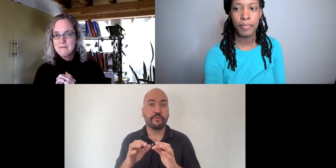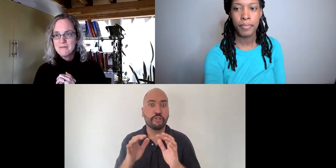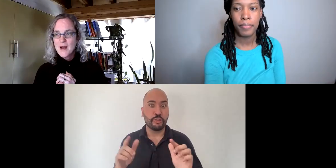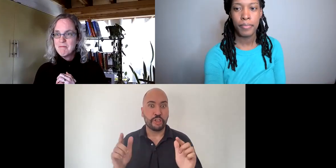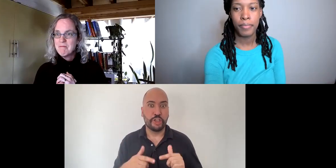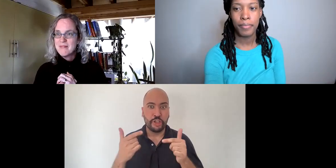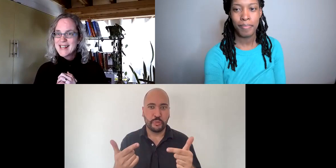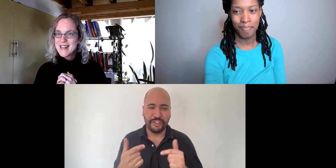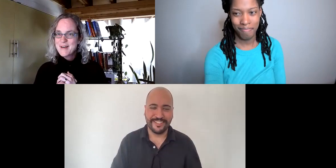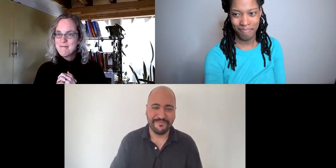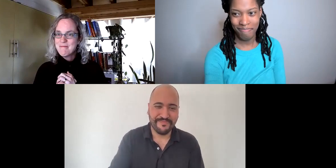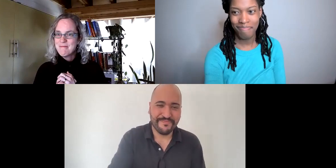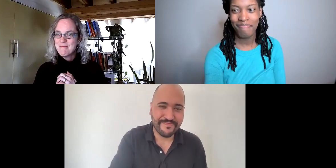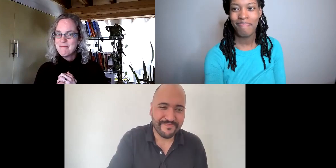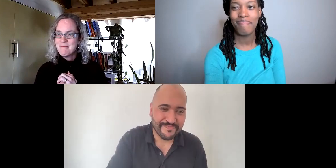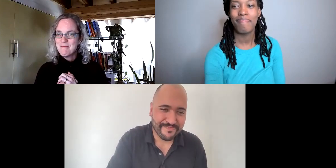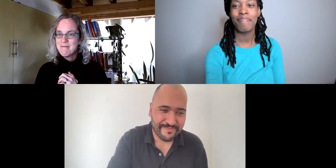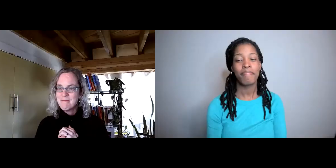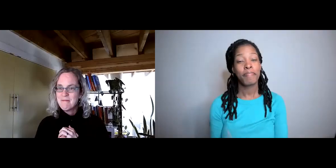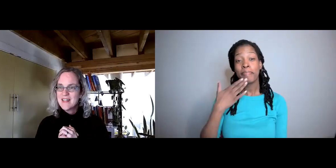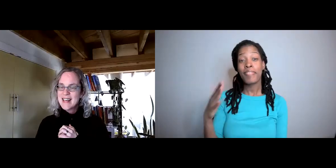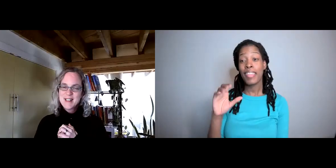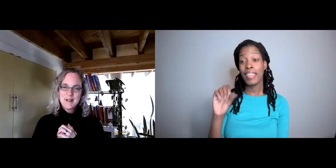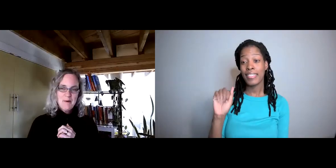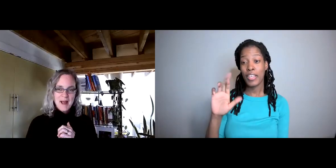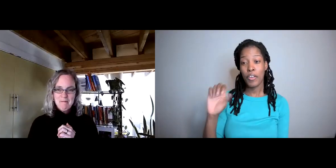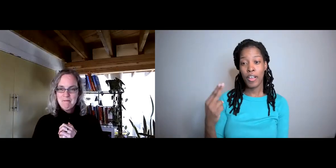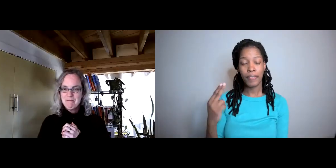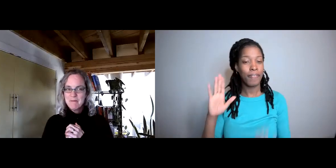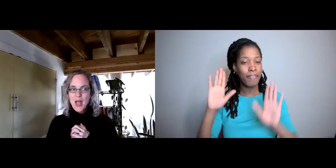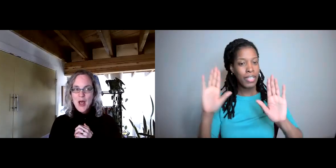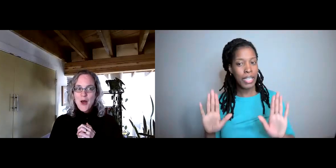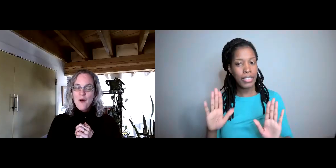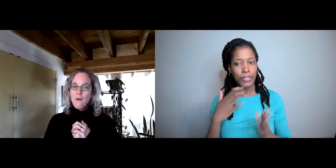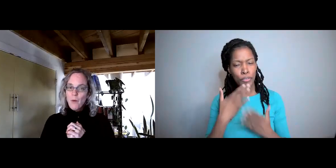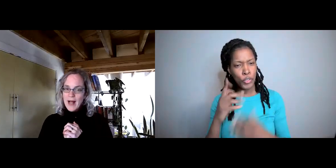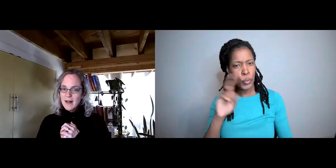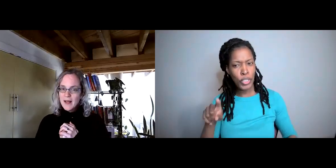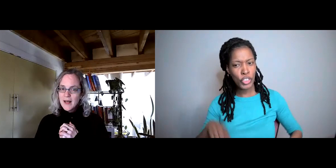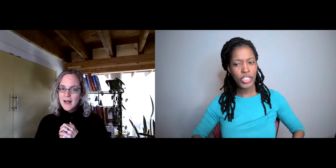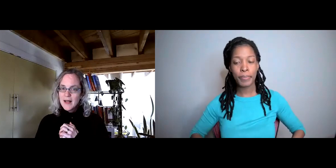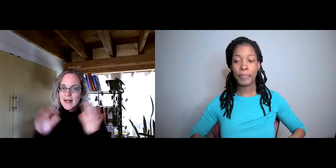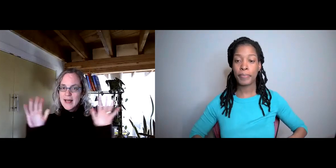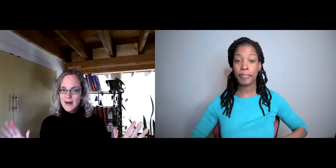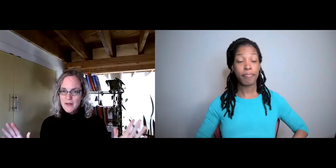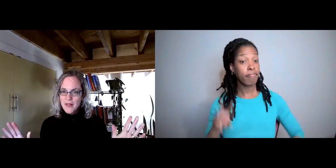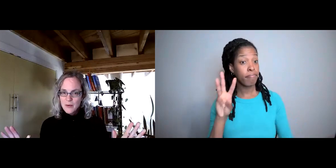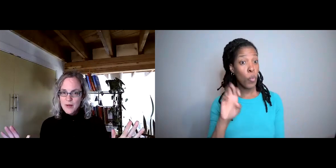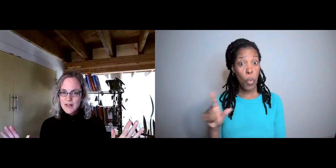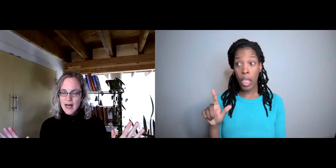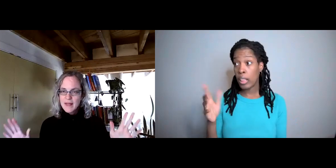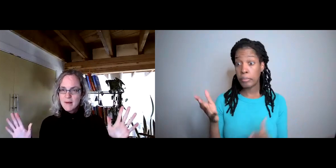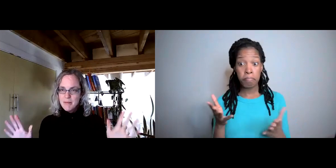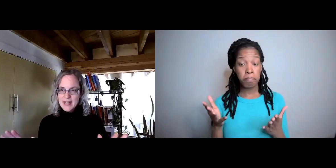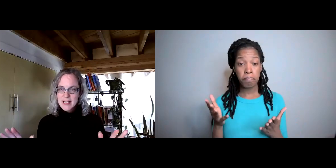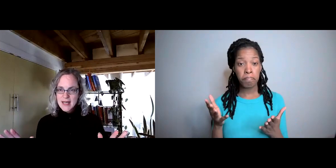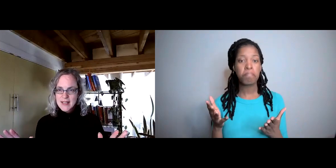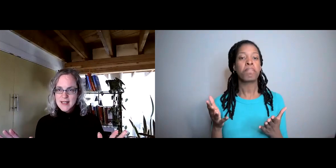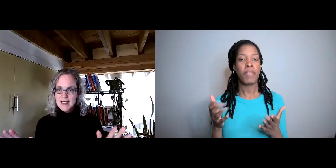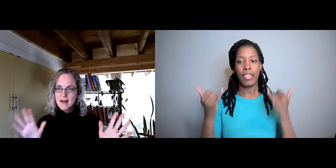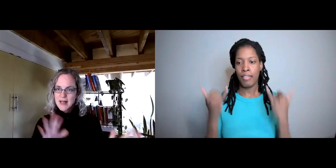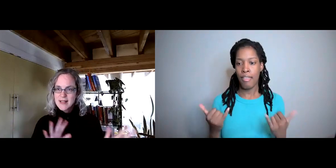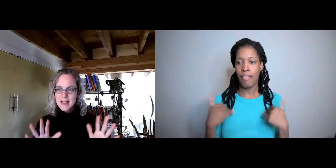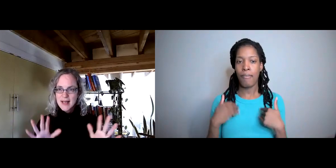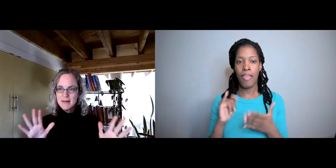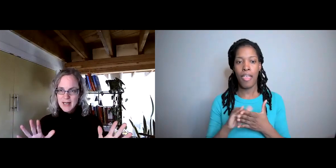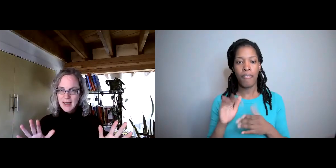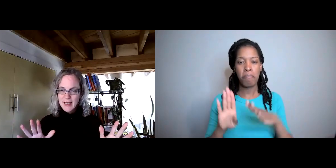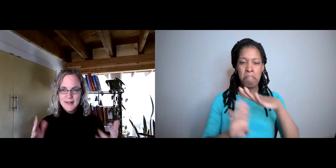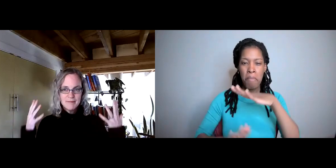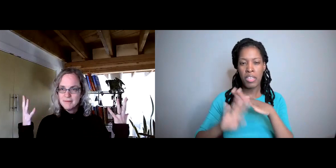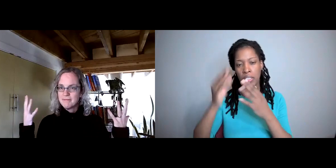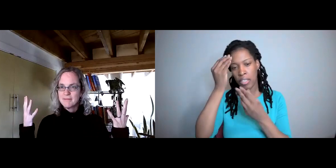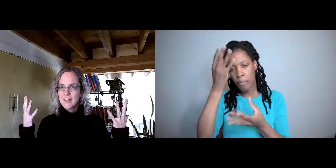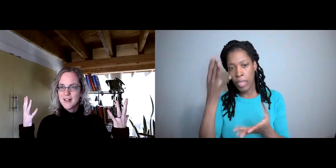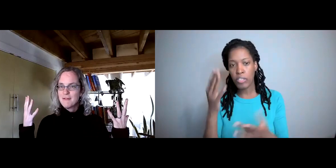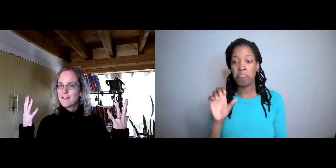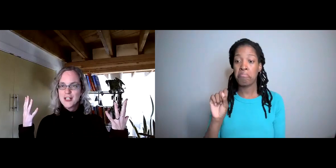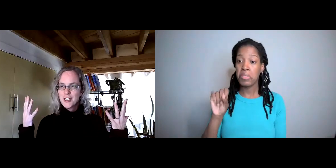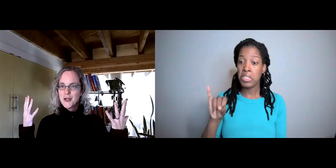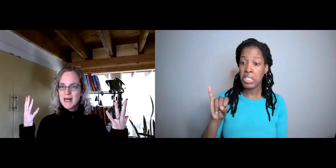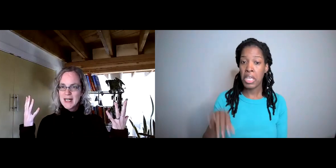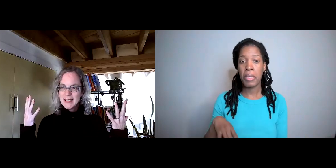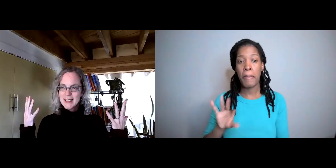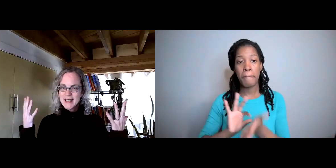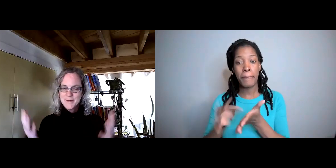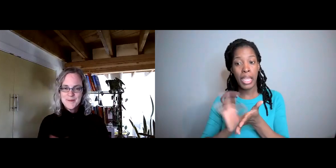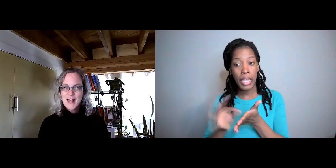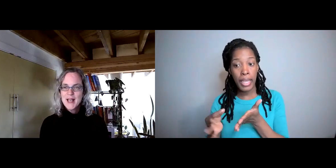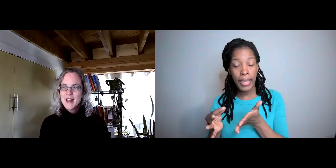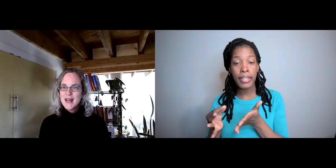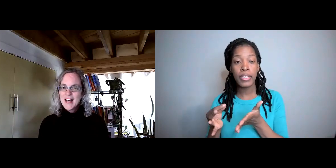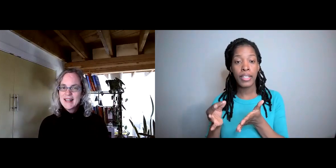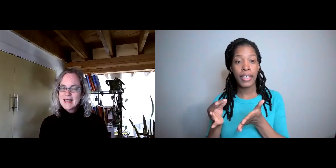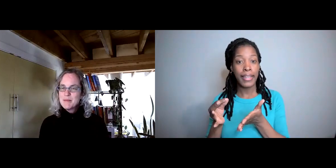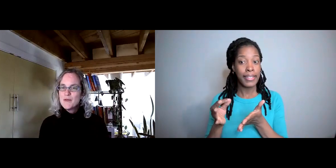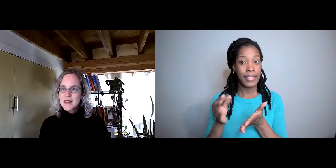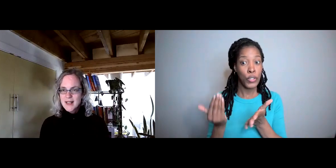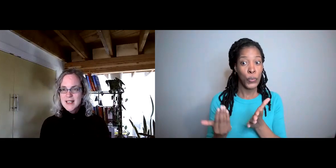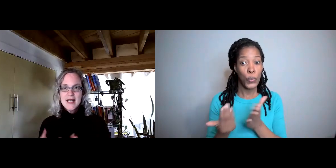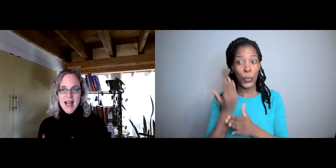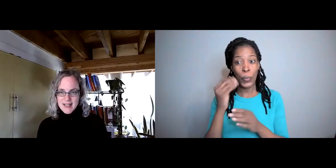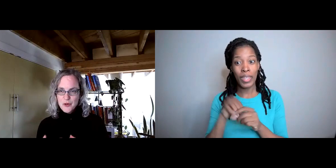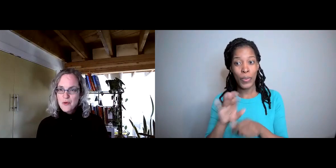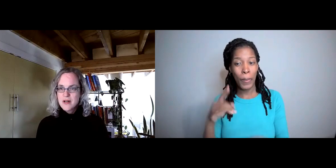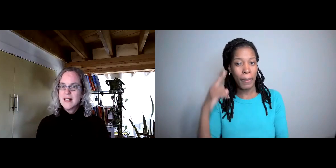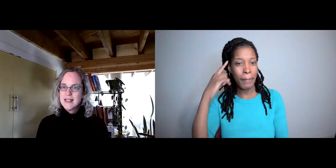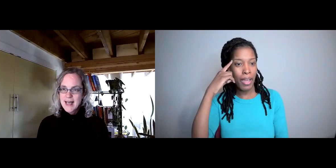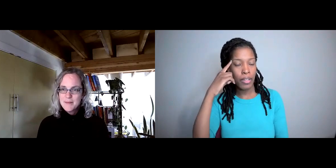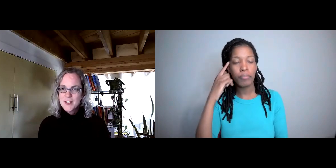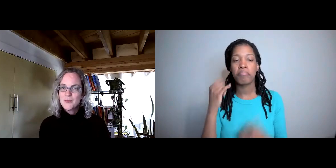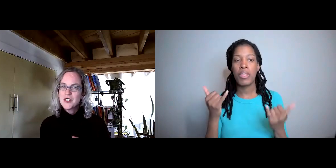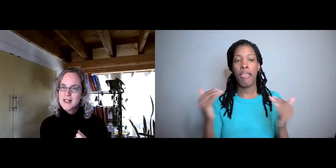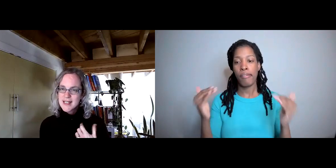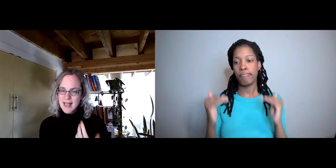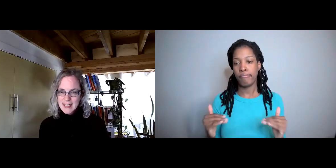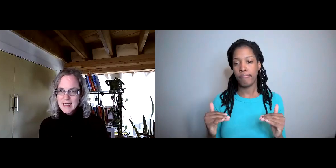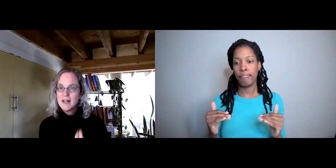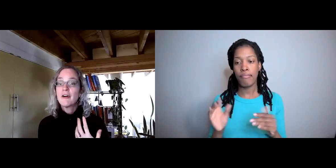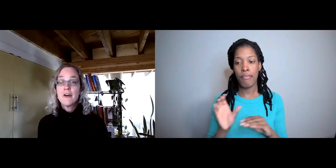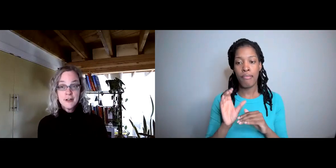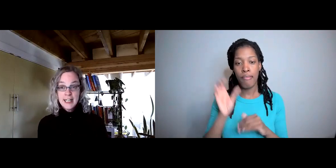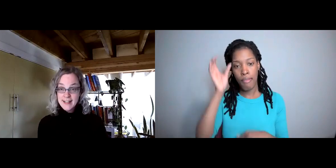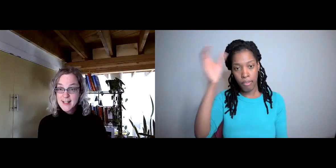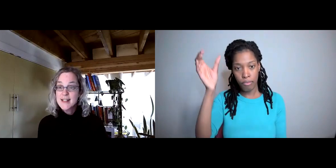Great thanks. Ciara. Fantastic. Okay. Well, now that we've got the basics of SSI and Medicaid fresh in your mind, I'd like to move us on to the next core concept, which is this idea of earnings. And I want to clarify what earnings means.